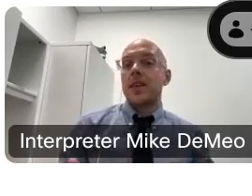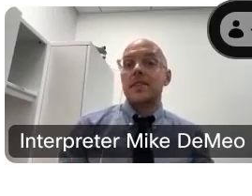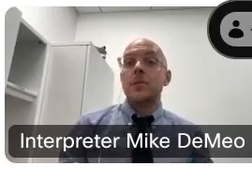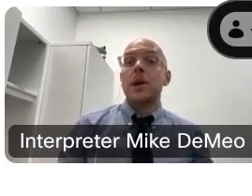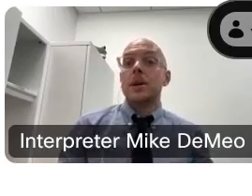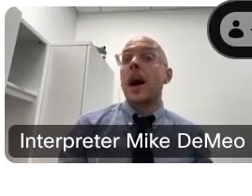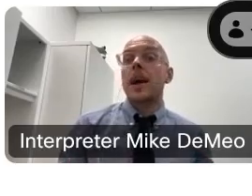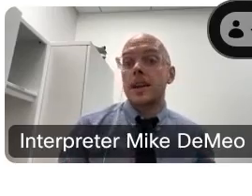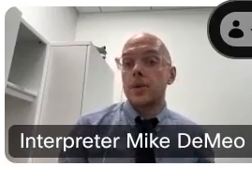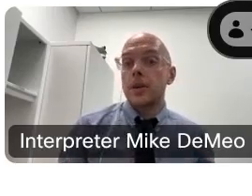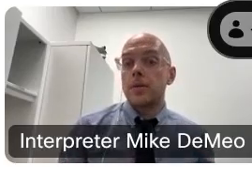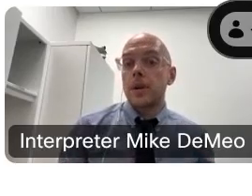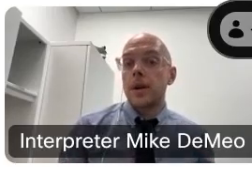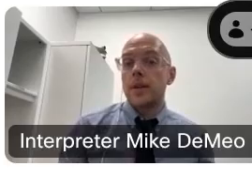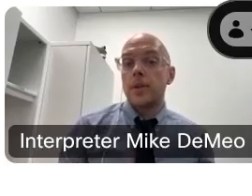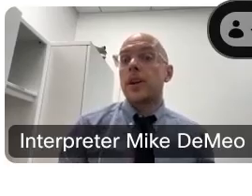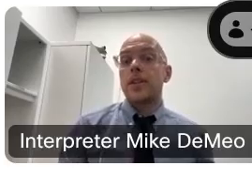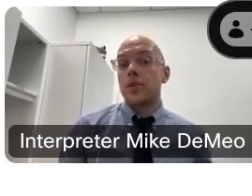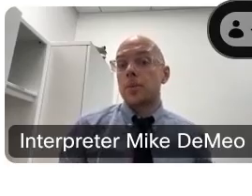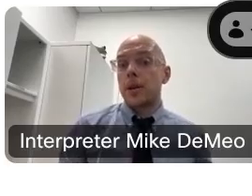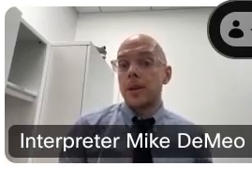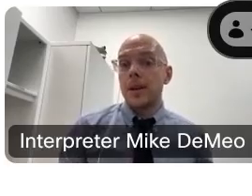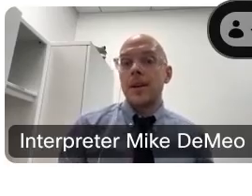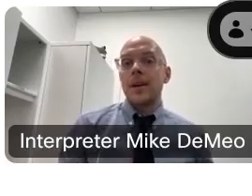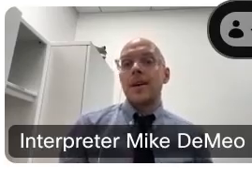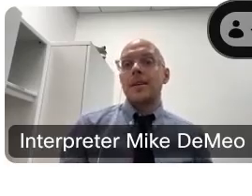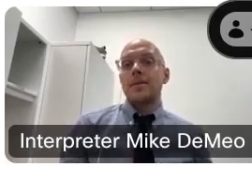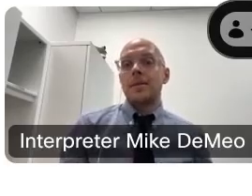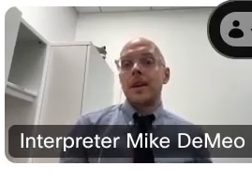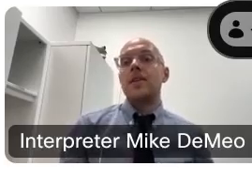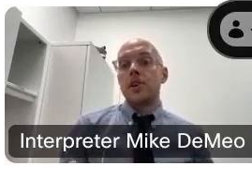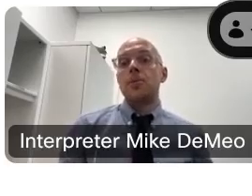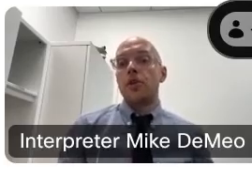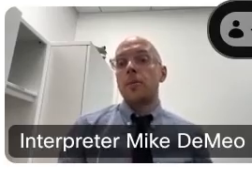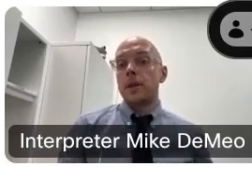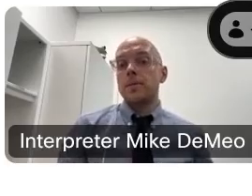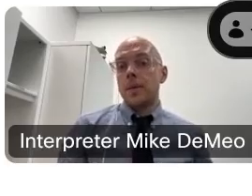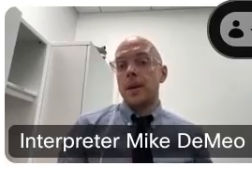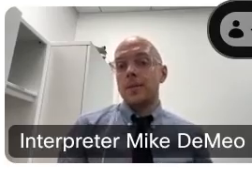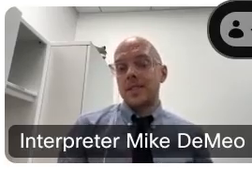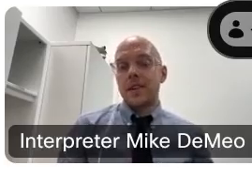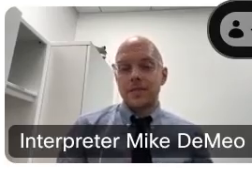that somebody might be knocking at a door, or ringing the doorbell. In the video programing, itself.